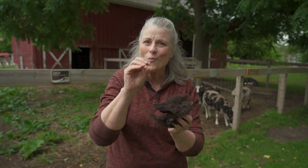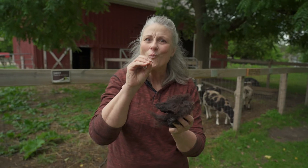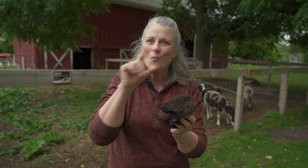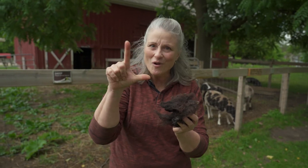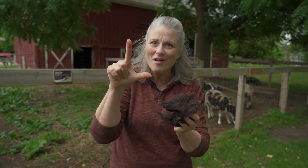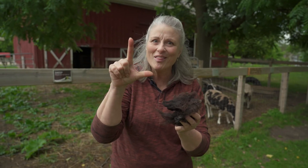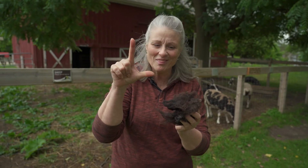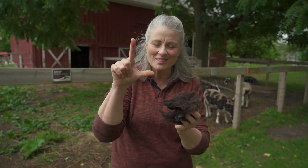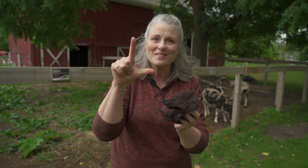This is wool.